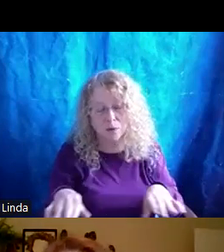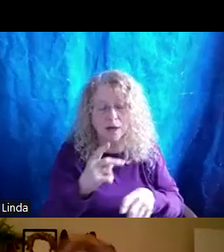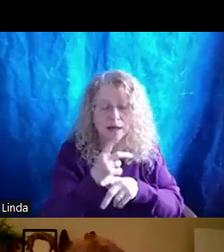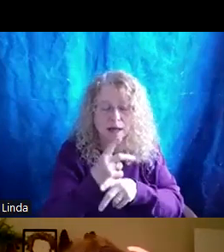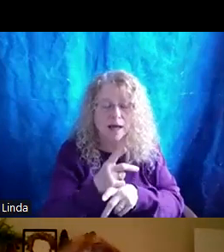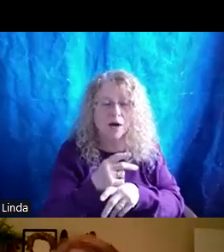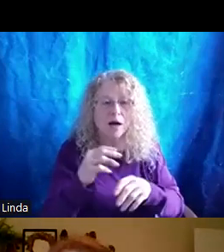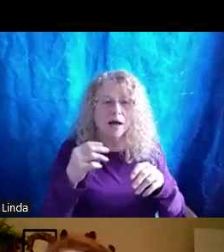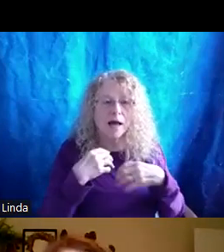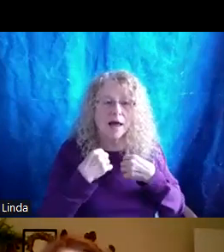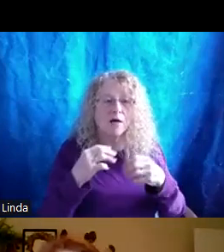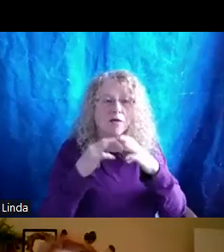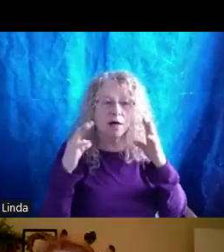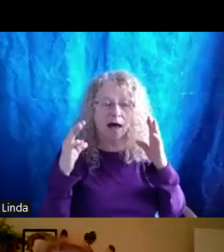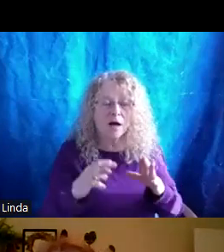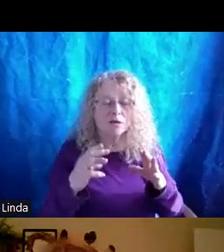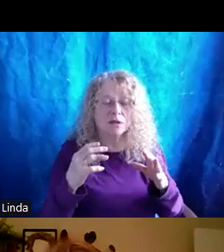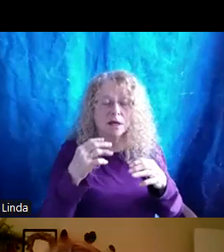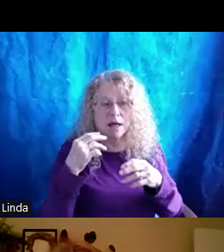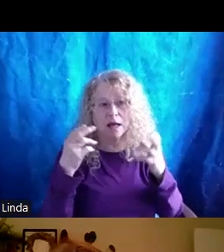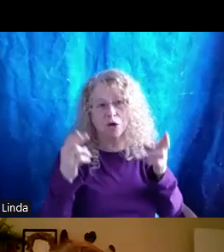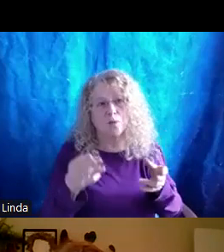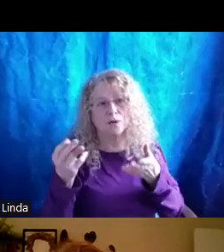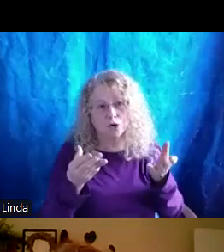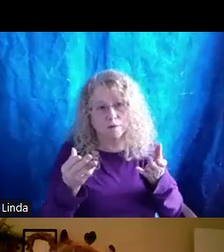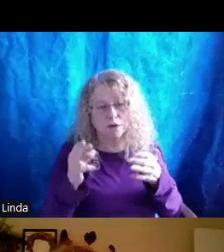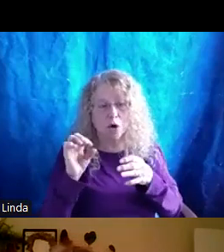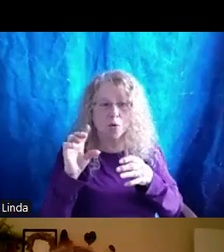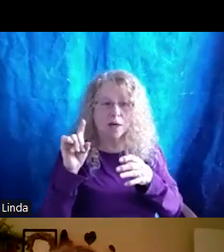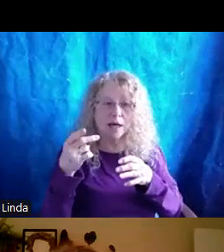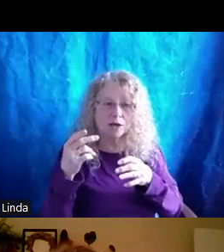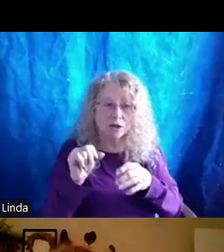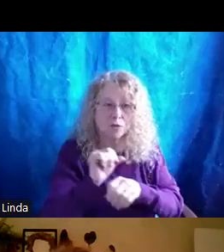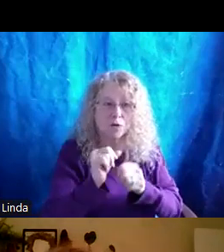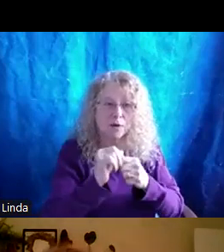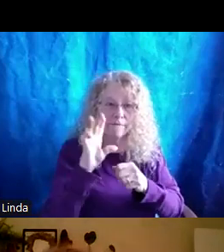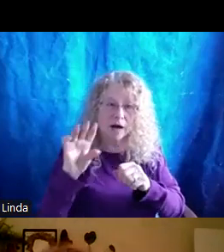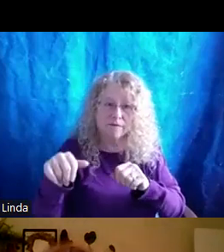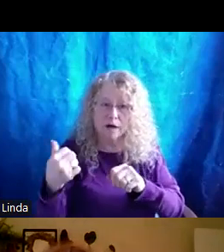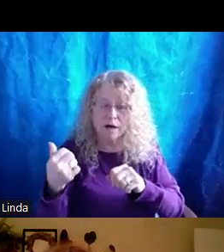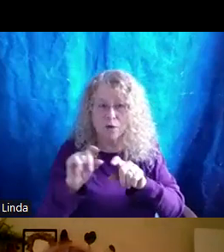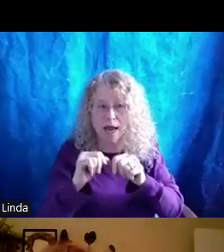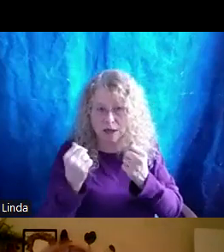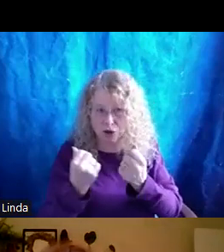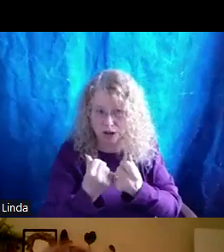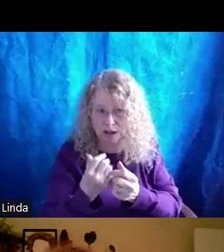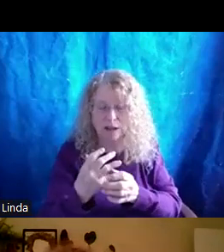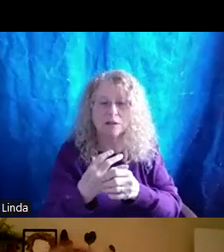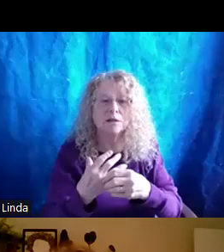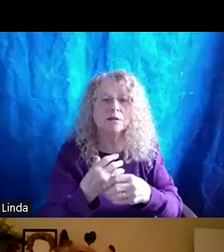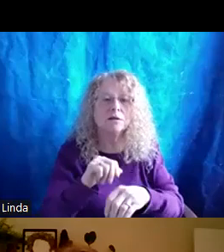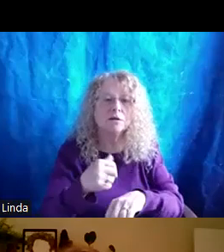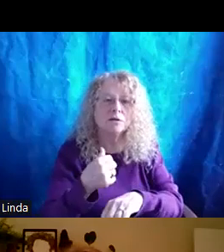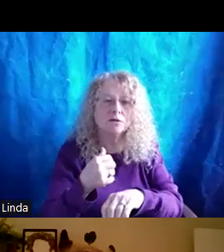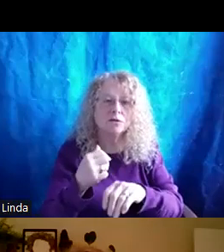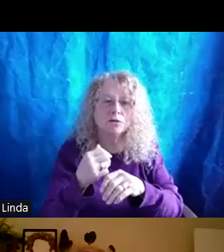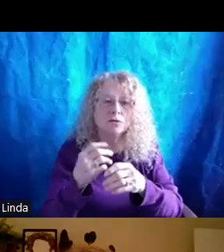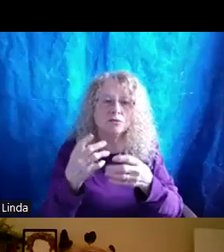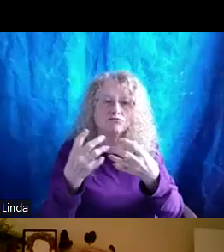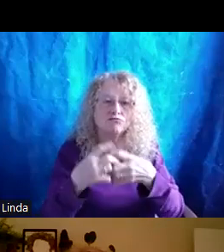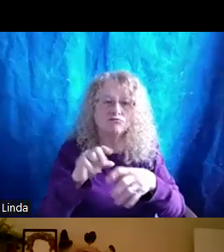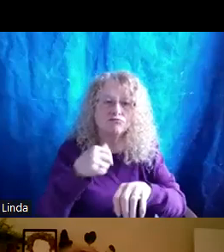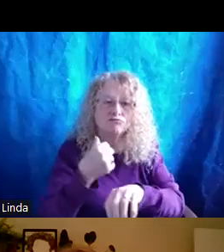SO ODHS WORKED ALONGSIDE 5 OTHER STATE AGENCIES TO PUT THIS PLAN TOGETHER, WHICH ALSO INCLUDES